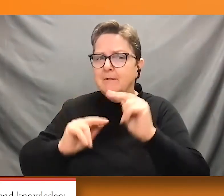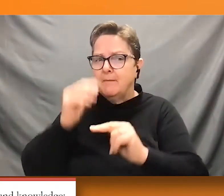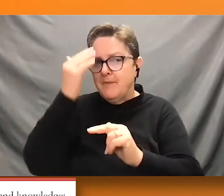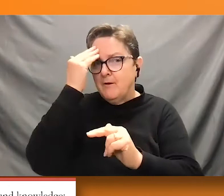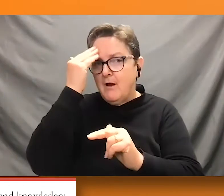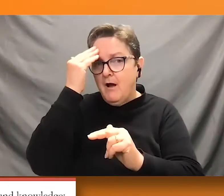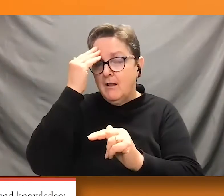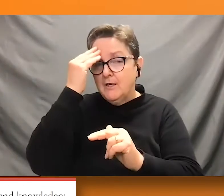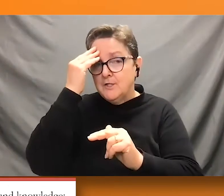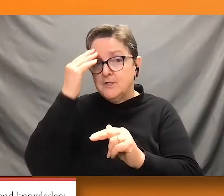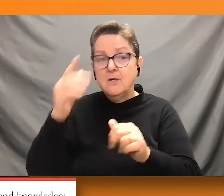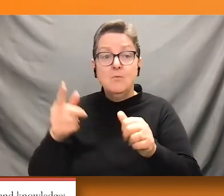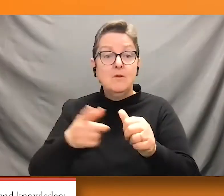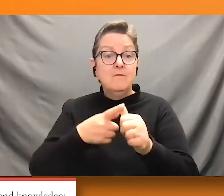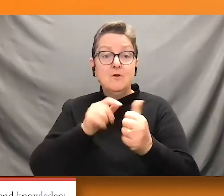is what is called wide reading.